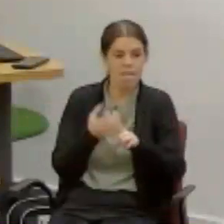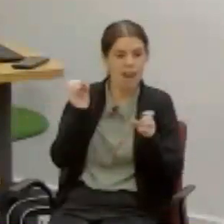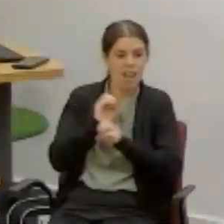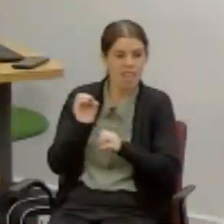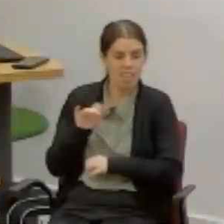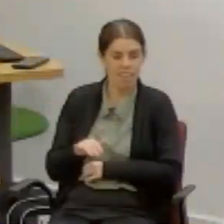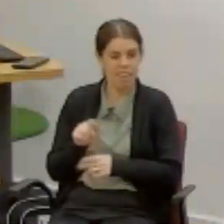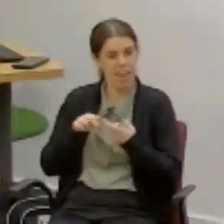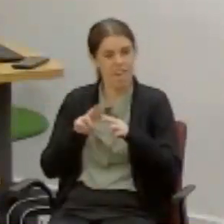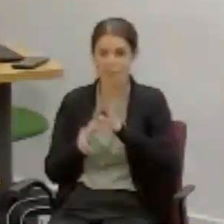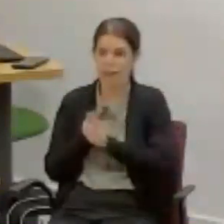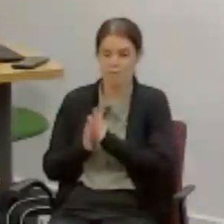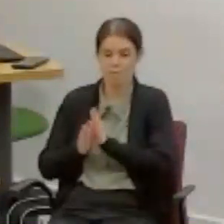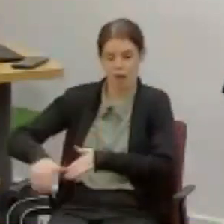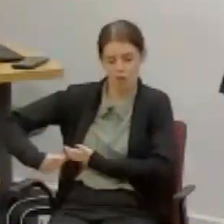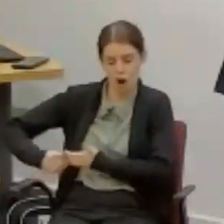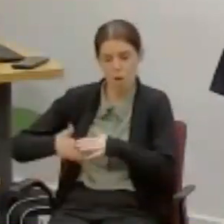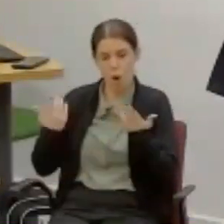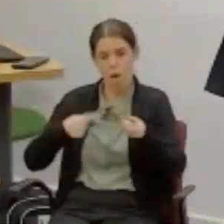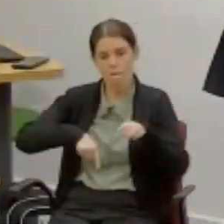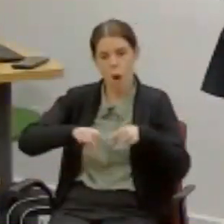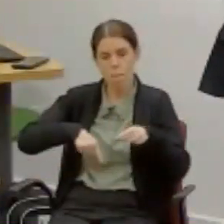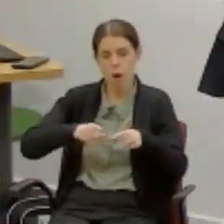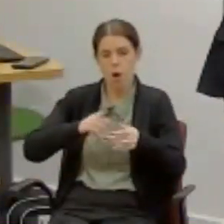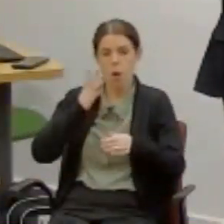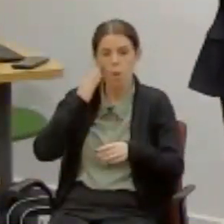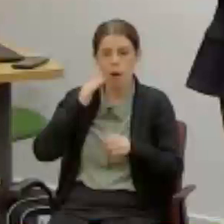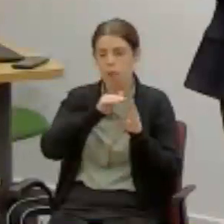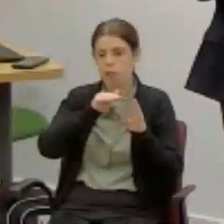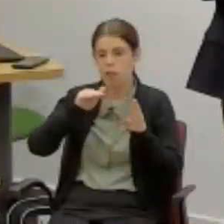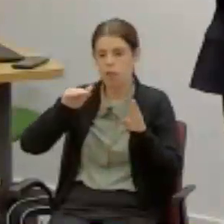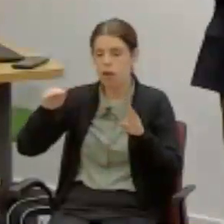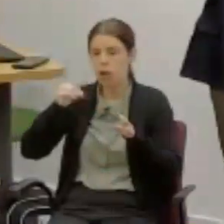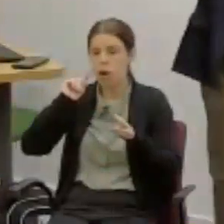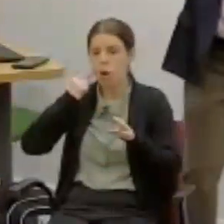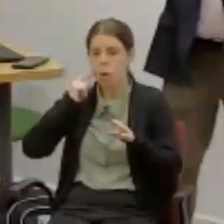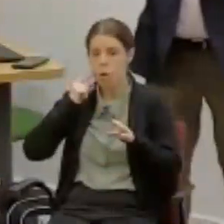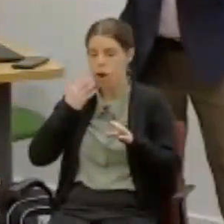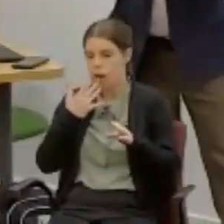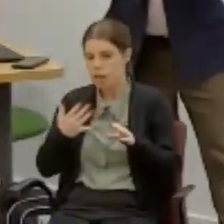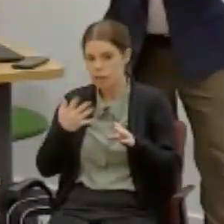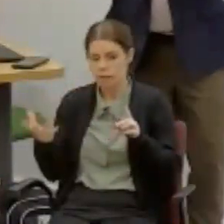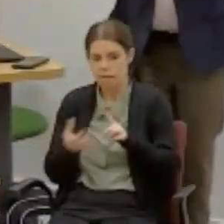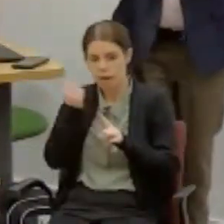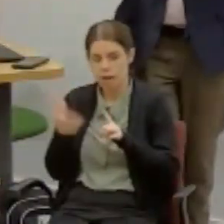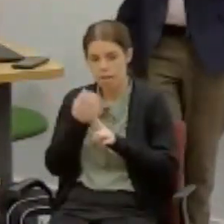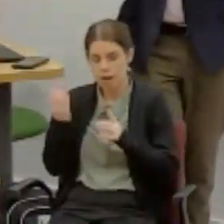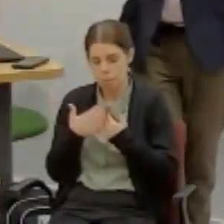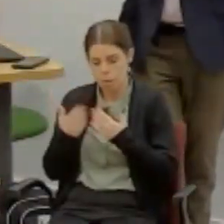unless you've been playing Rugby or football, but as we get to the older age, you know, through middle aged and older ages, we'll find more and more and more pathology. And we may even find in some of us.